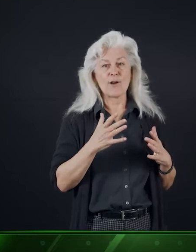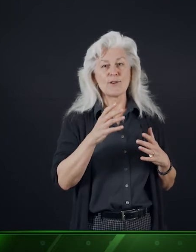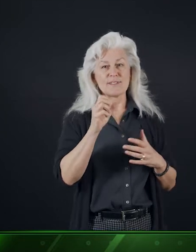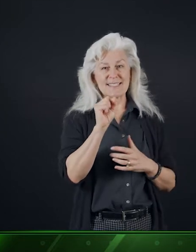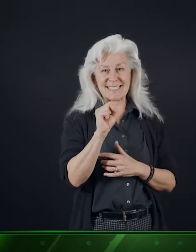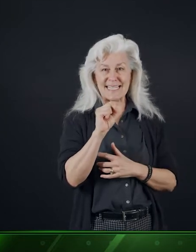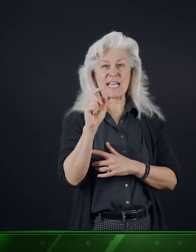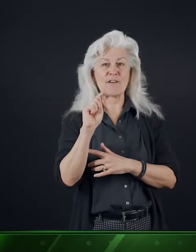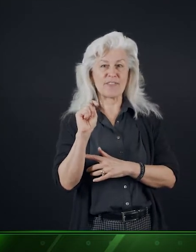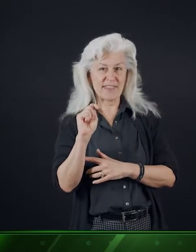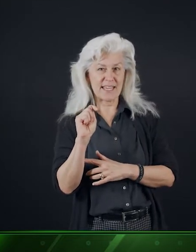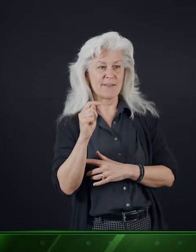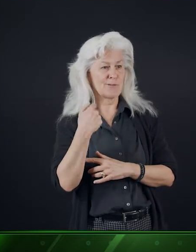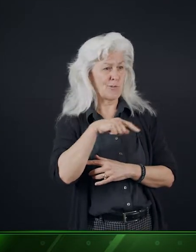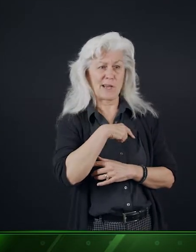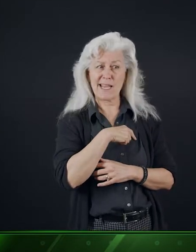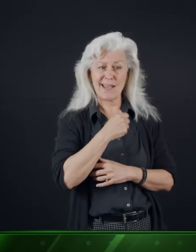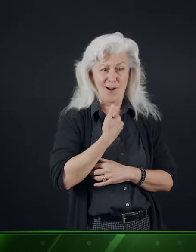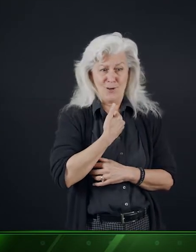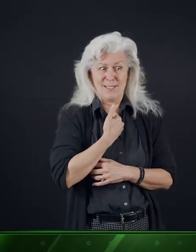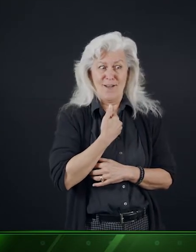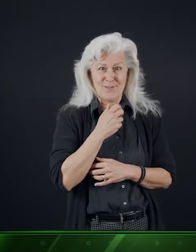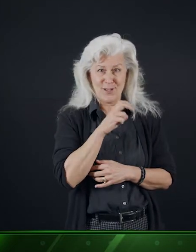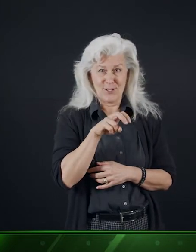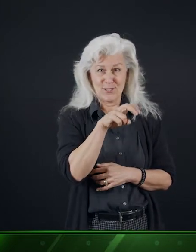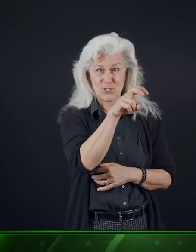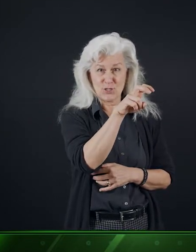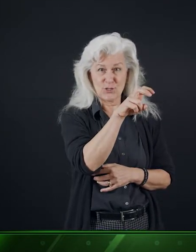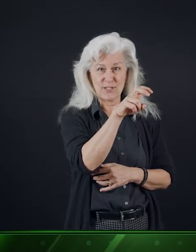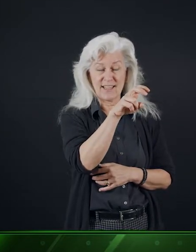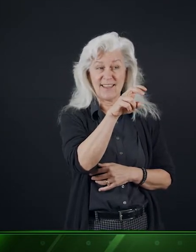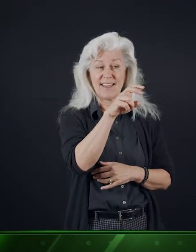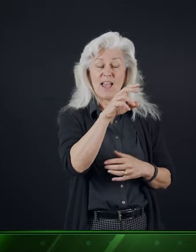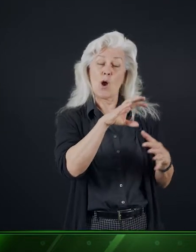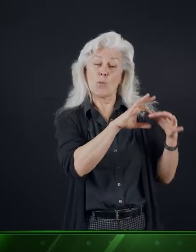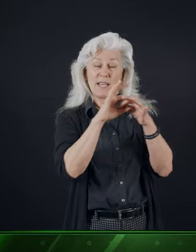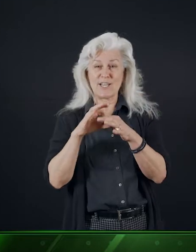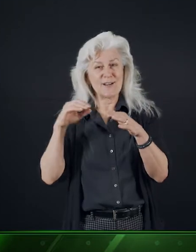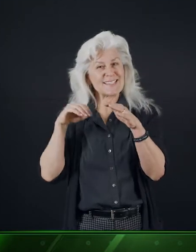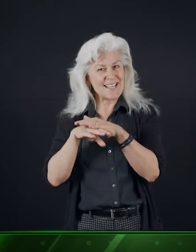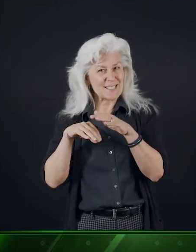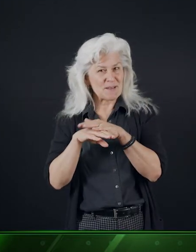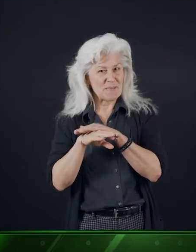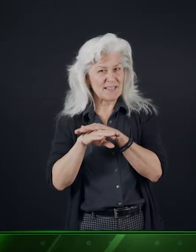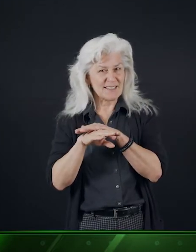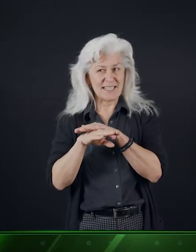But ours have been one of accessibility over the last three or four years. We've got a commitment to try and introduce